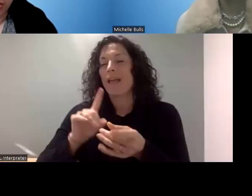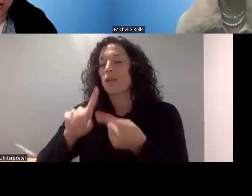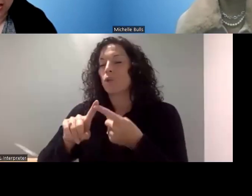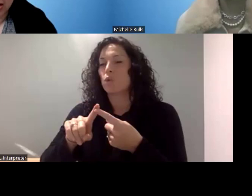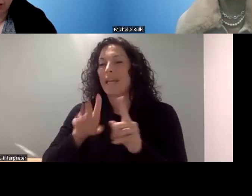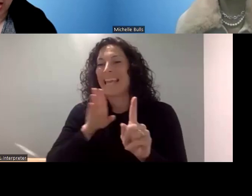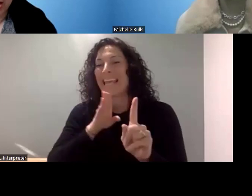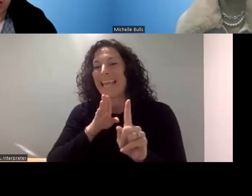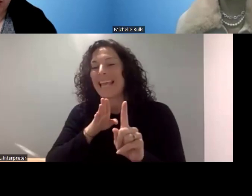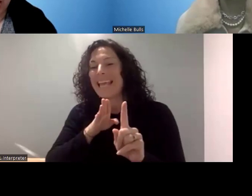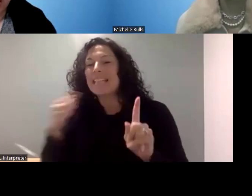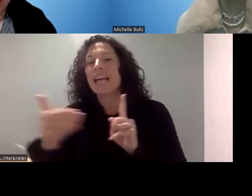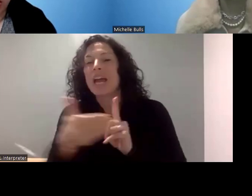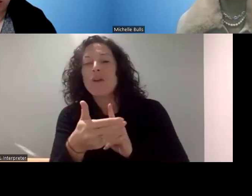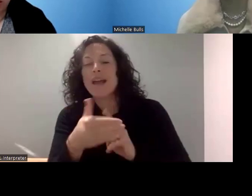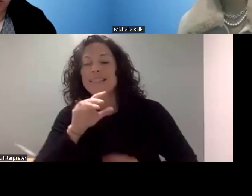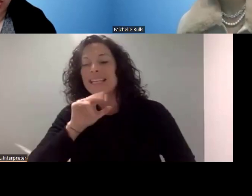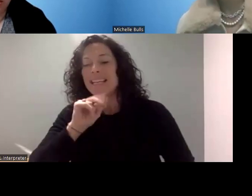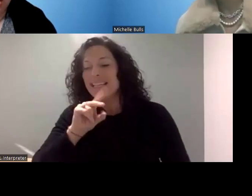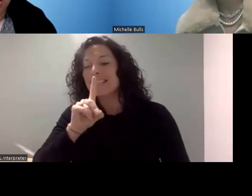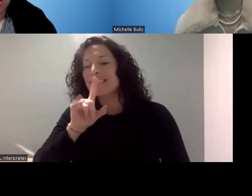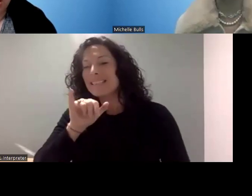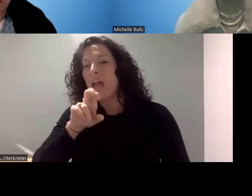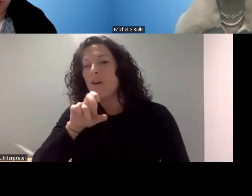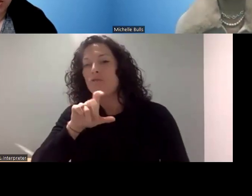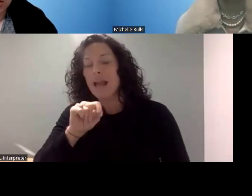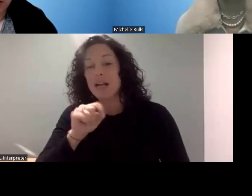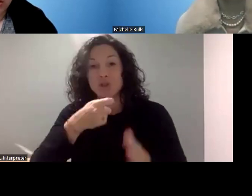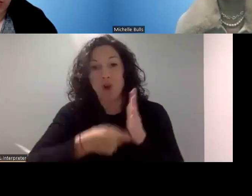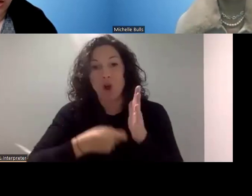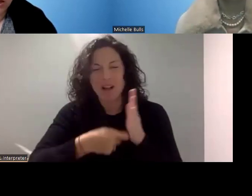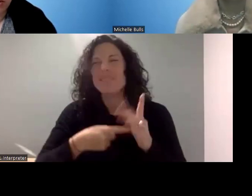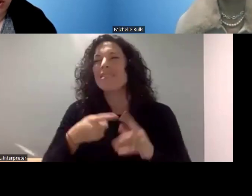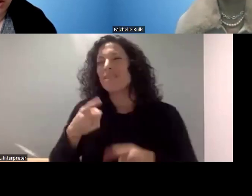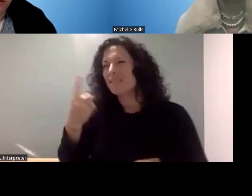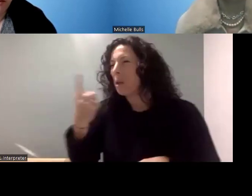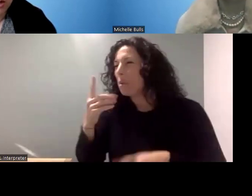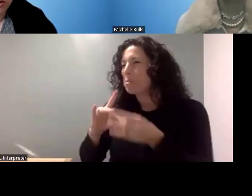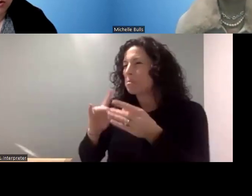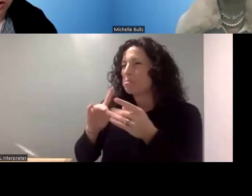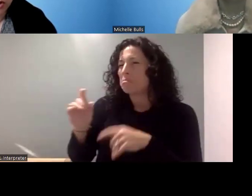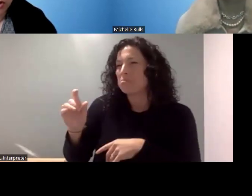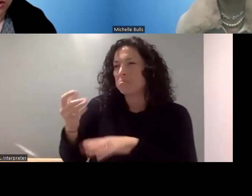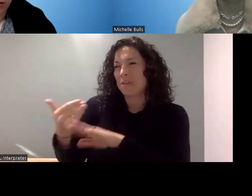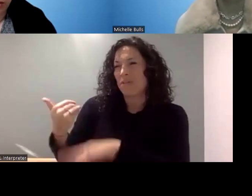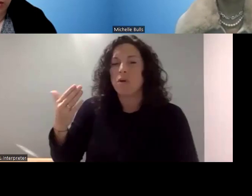you guys had weighed in on that as well, earlier. But we did have someone ask, what if an international subaward